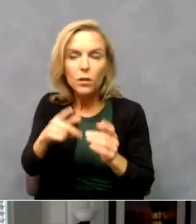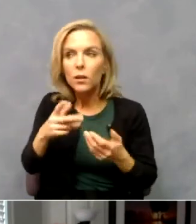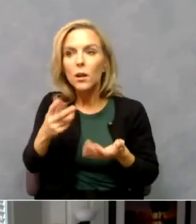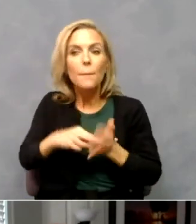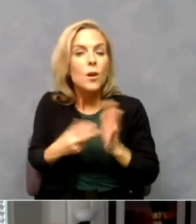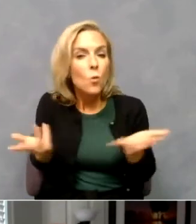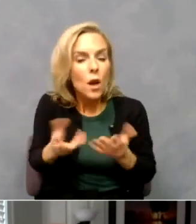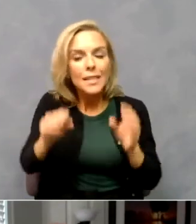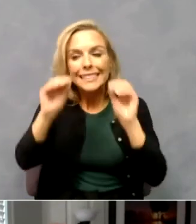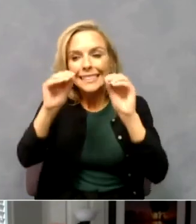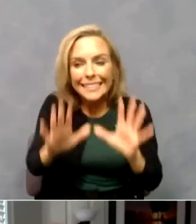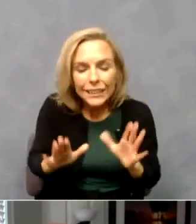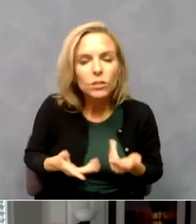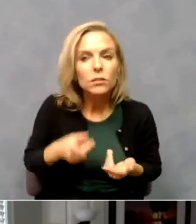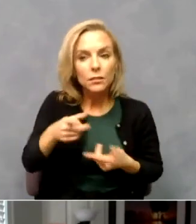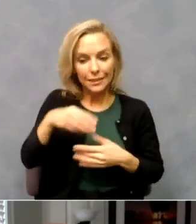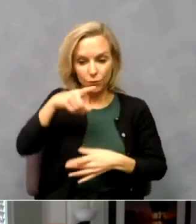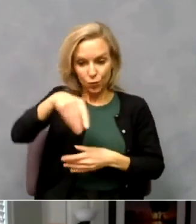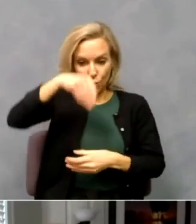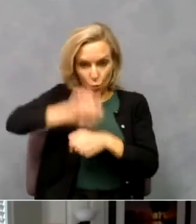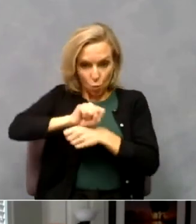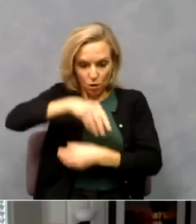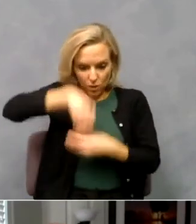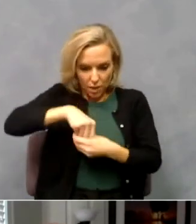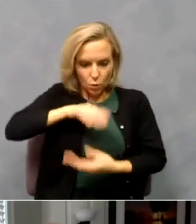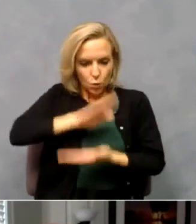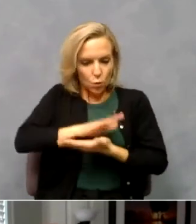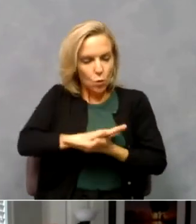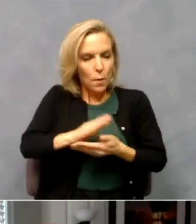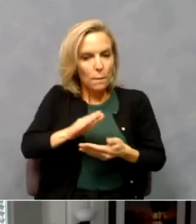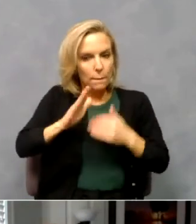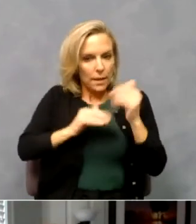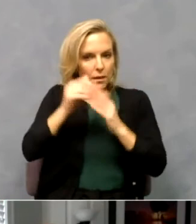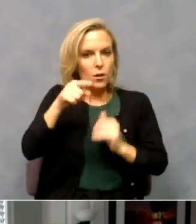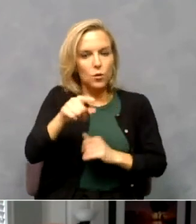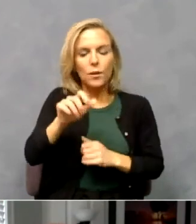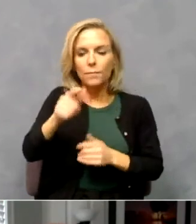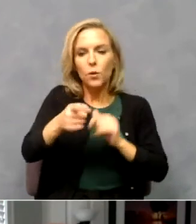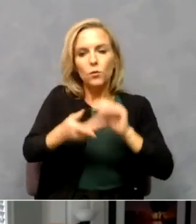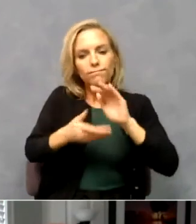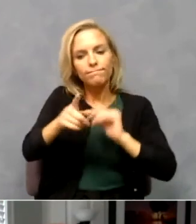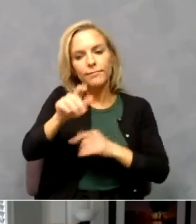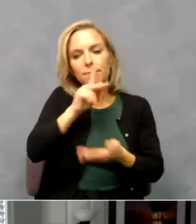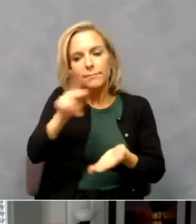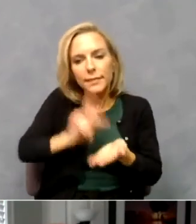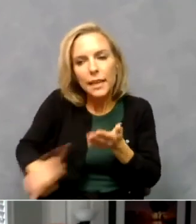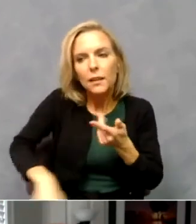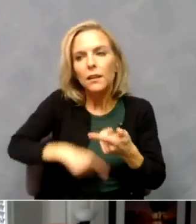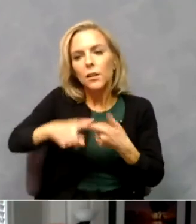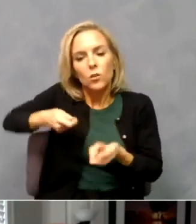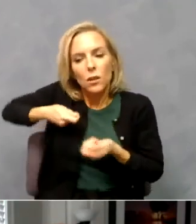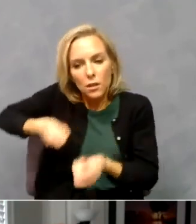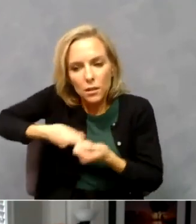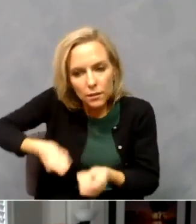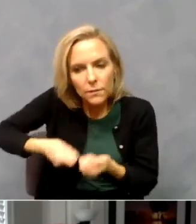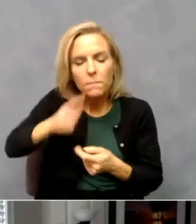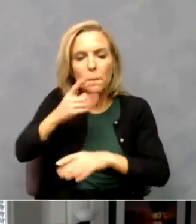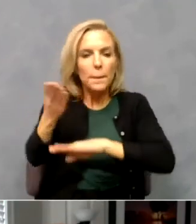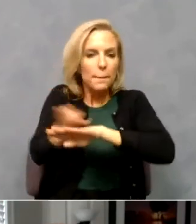you're in the school building itself, your administrative personnel, it means it's housekeeping. It means it's maintenance. Bus drivers, people who